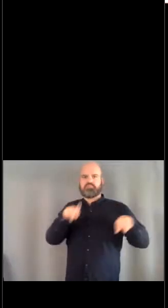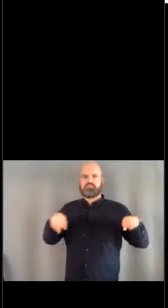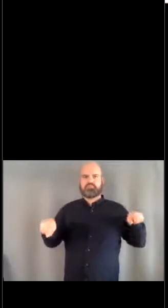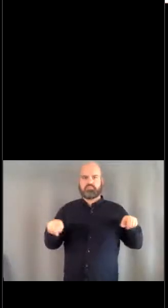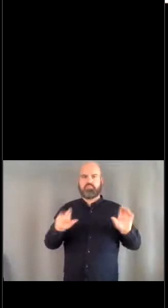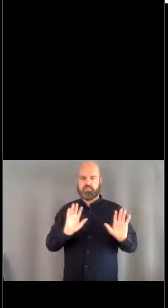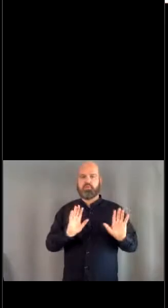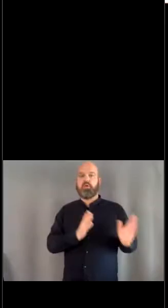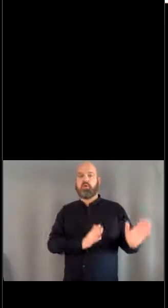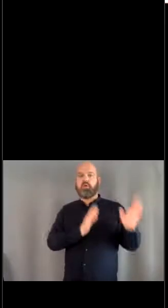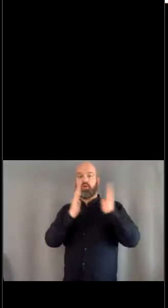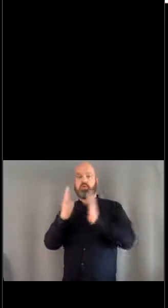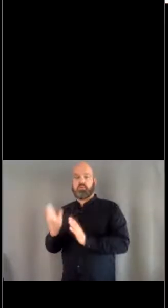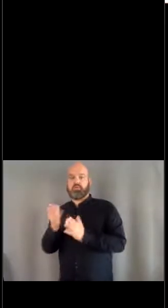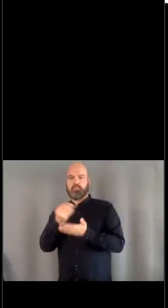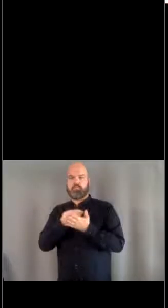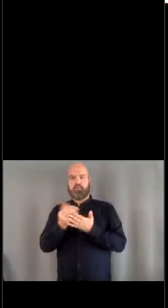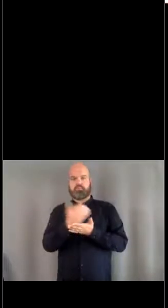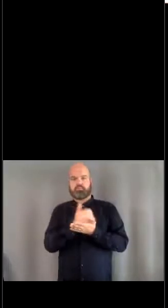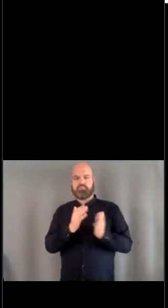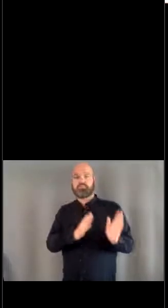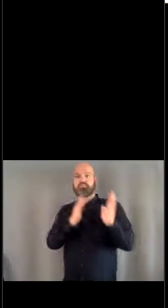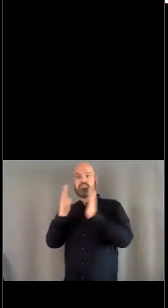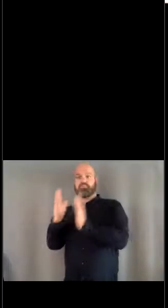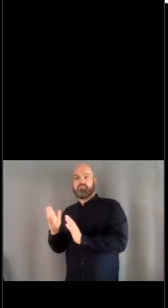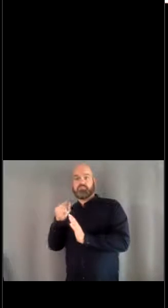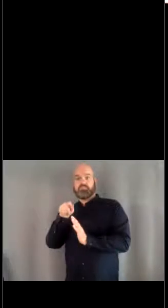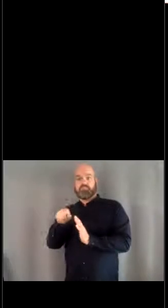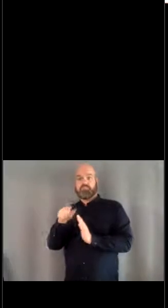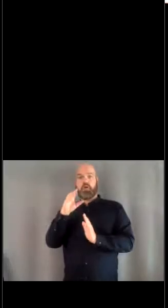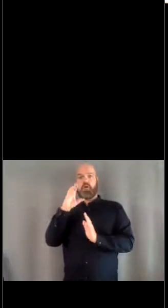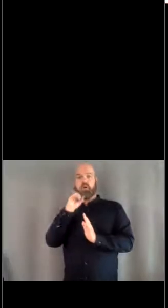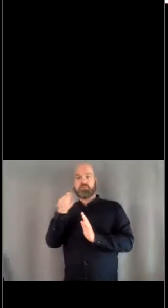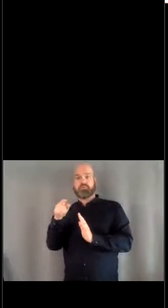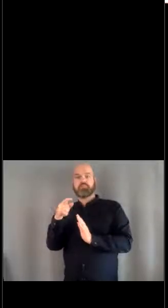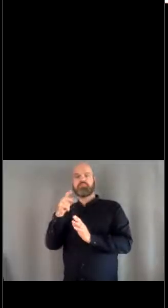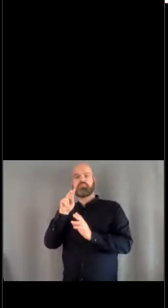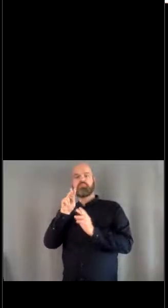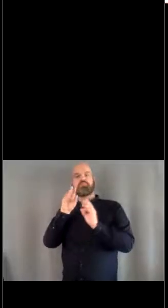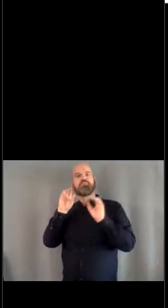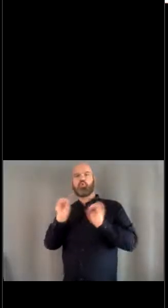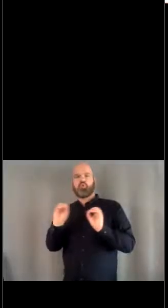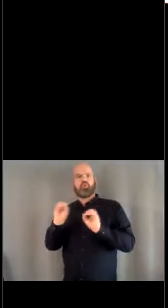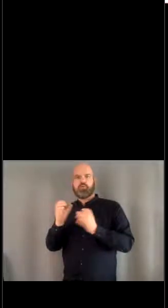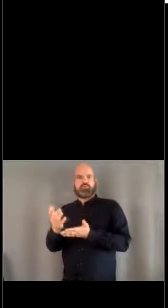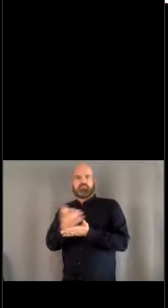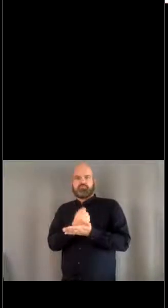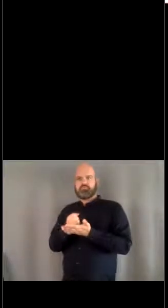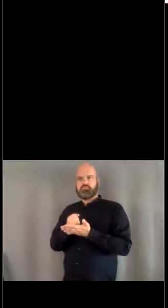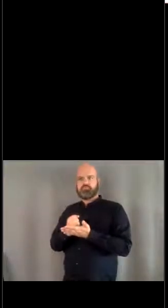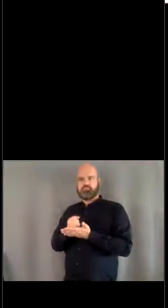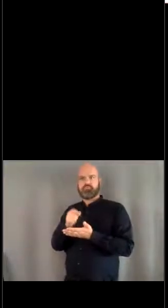for people with disabilities with no or low income, they can be covered by the income security programme